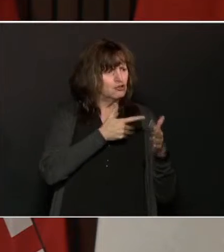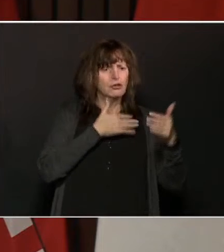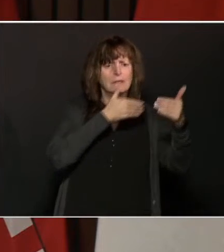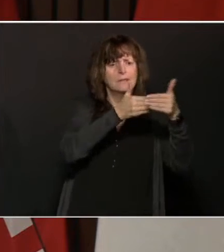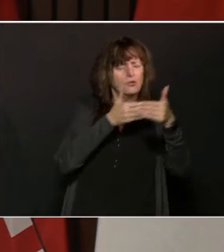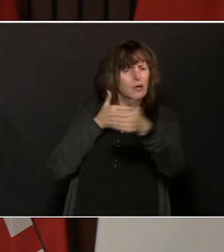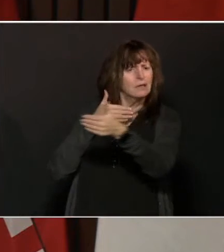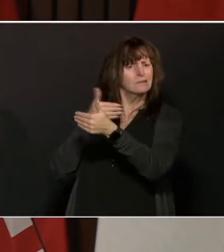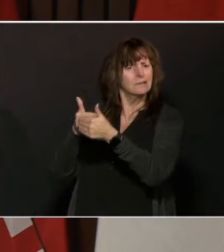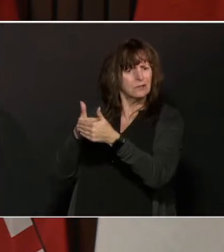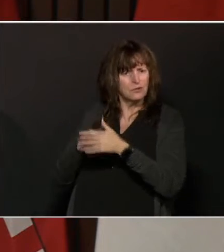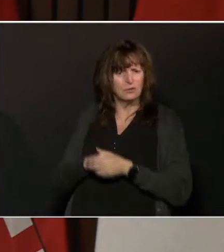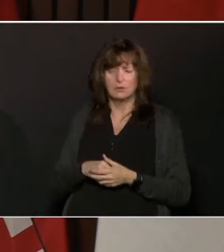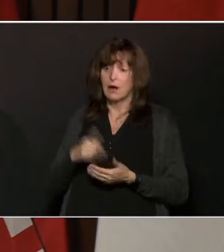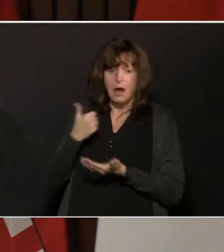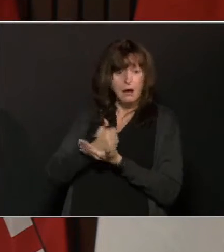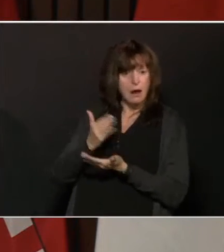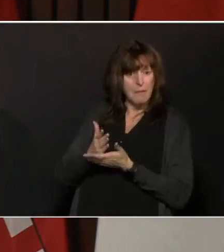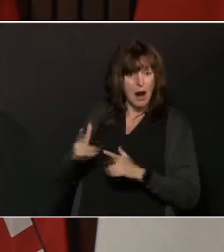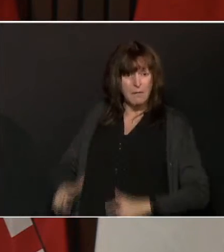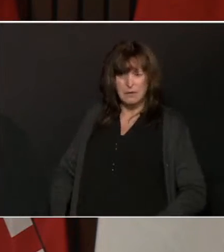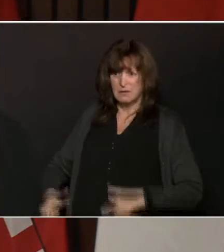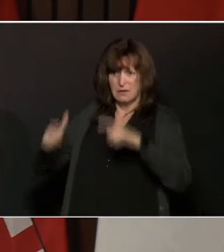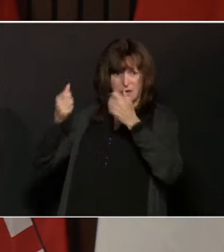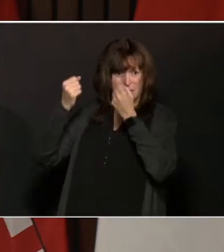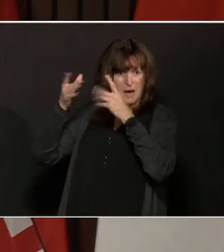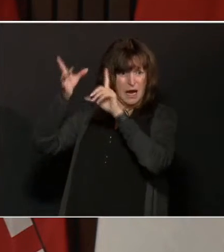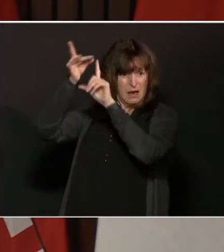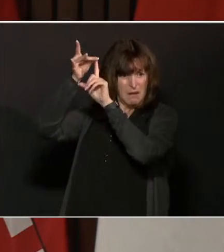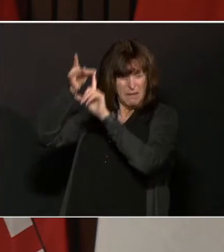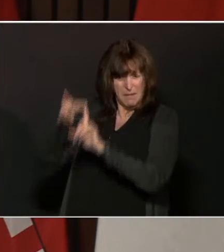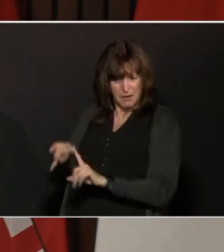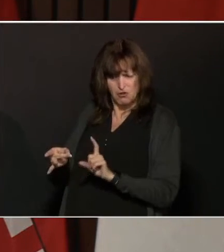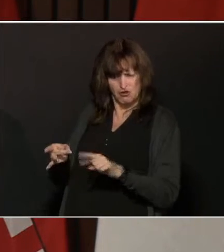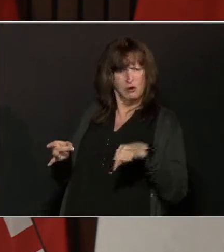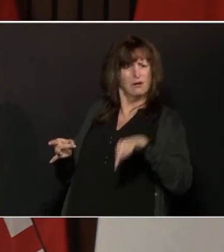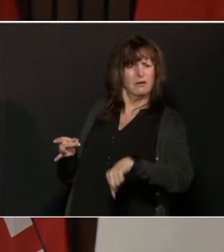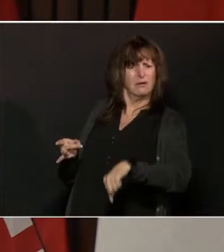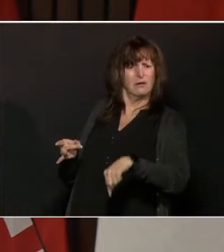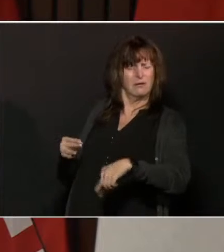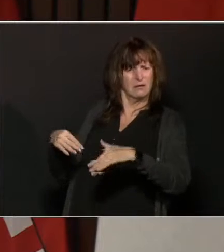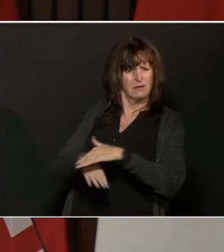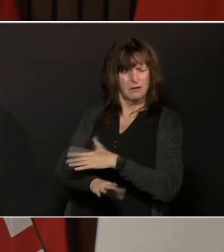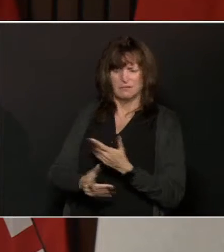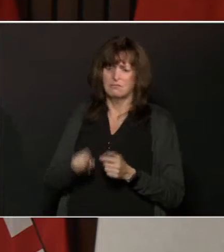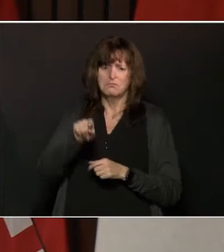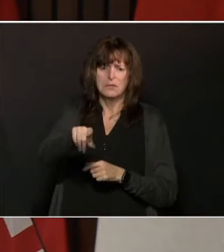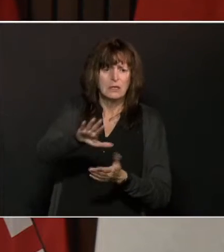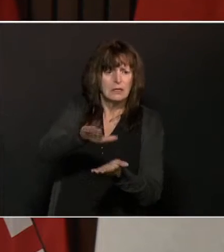INTO THEIR SECOND WAVE EARLIER THAN INTO THEIR SECOND WAVE EARLIER THAN ONTARIO INTO THEIR SECOND WAVE EARLIER THAN ONTARIO AND THAN ONTARIO AND CANADA ARE YOU CAN THAN ONTARIO AND CANADA ARE YOU CAN SEE THAN ONTARIO AND CANADA ARE YOU CAN SEE CANADA